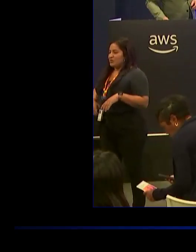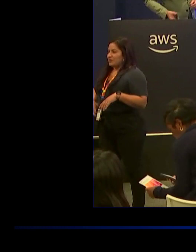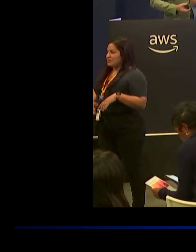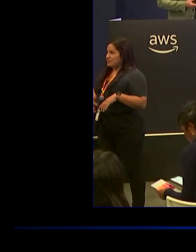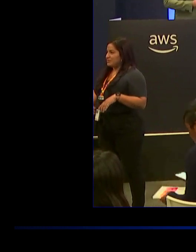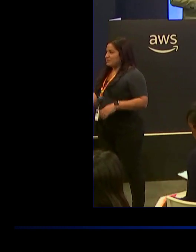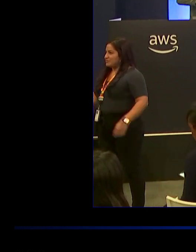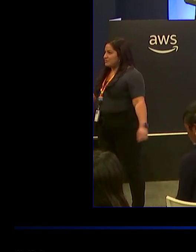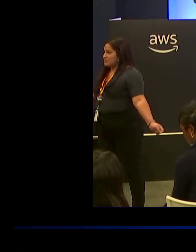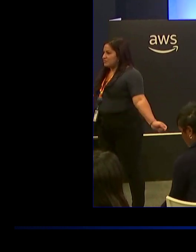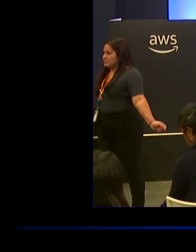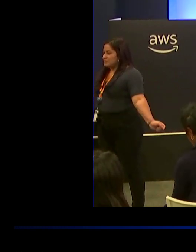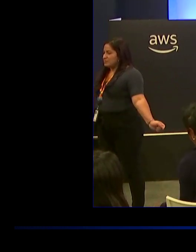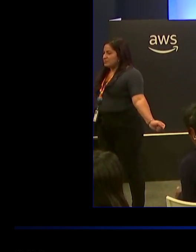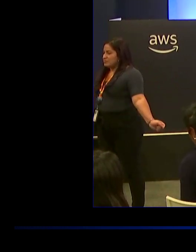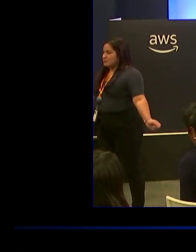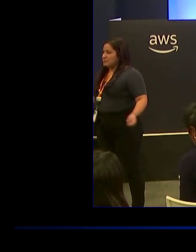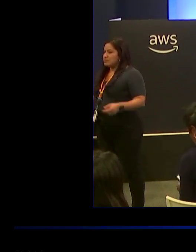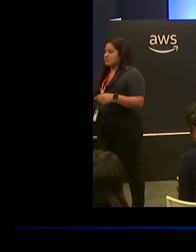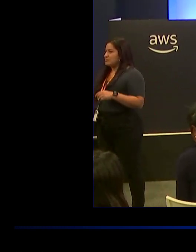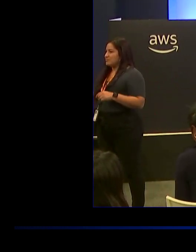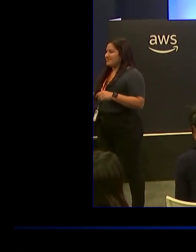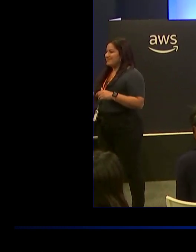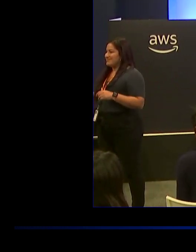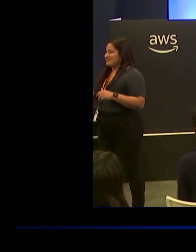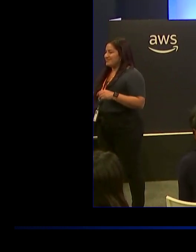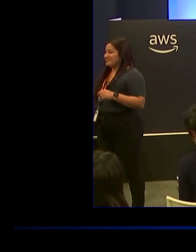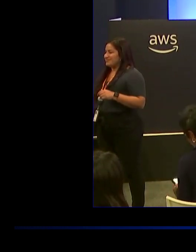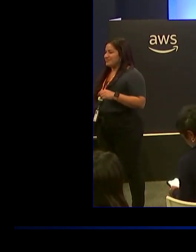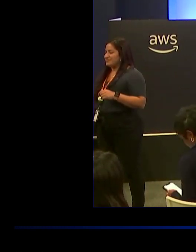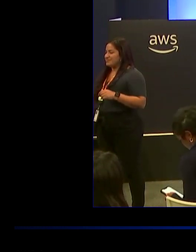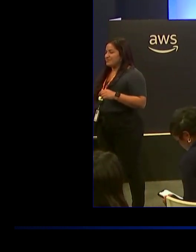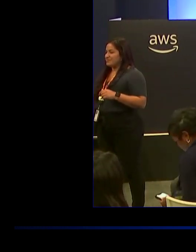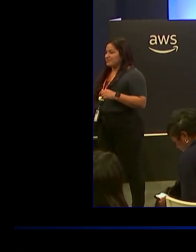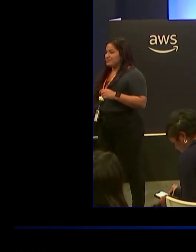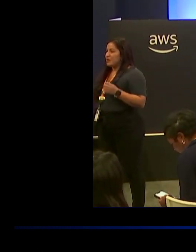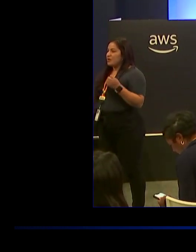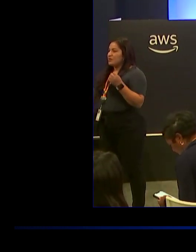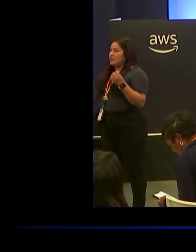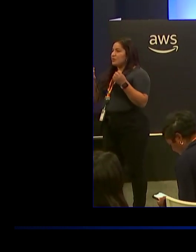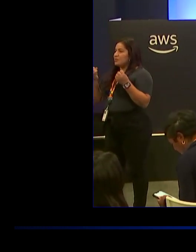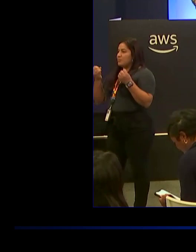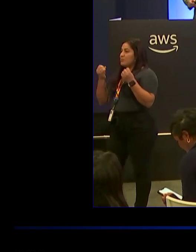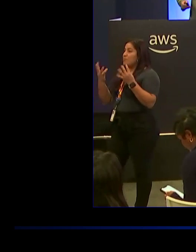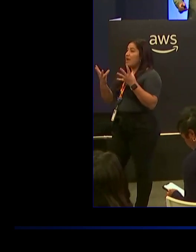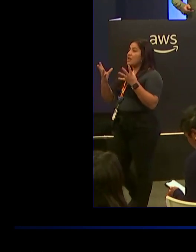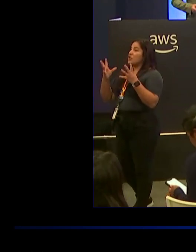considering optimization and modernization of their existing application landscape